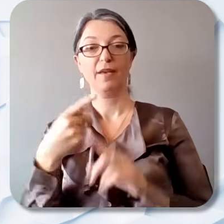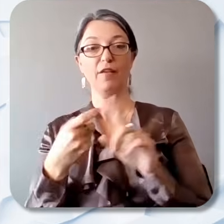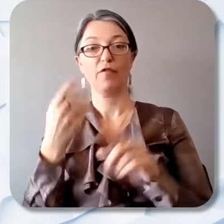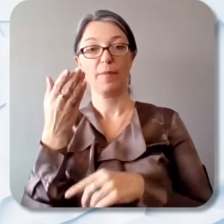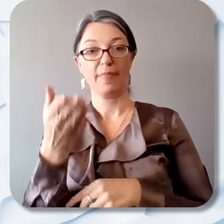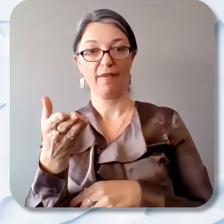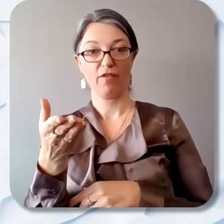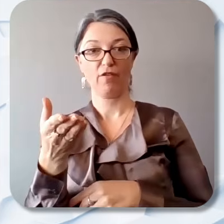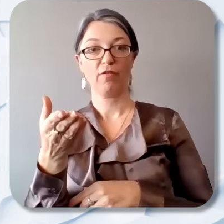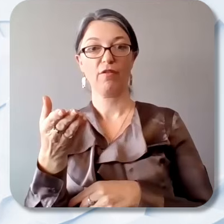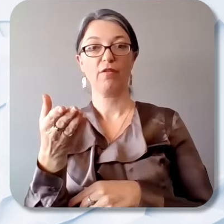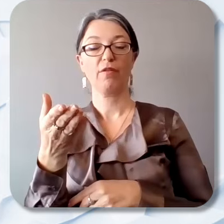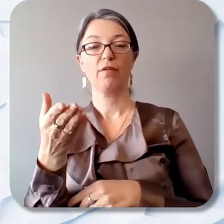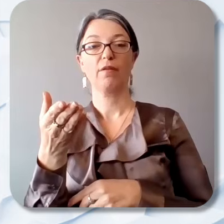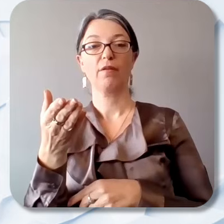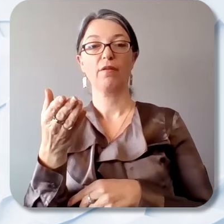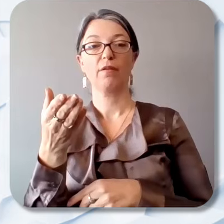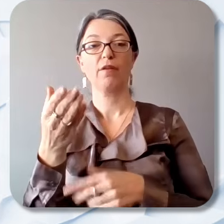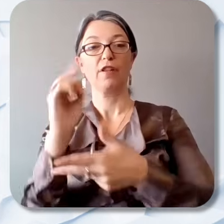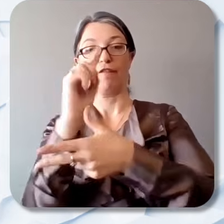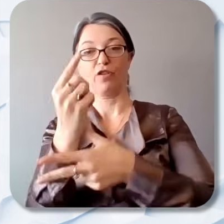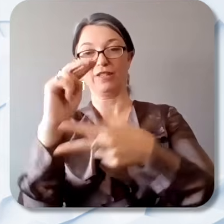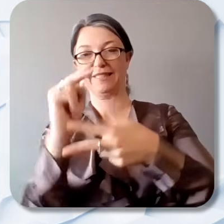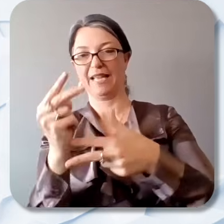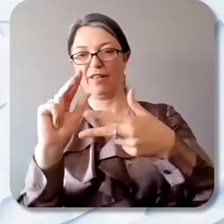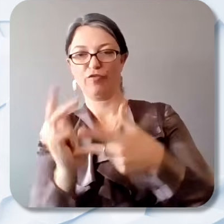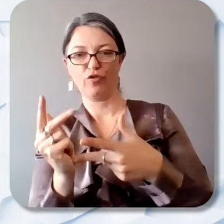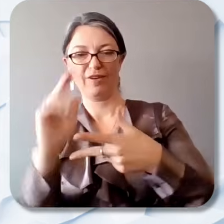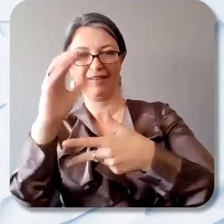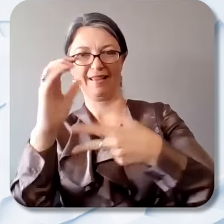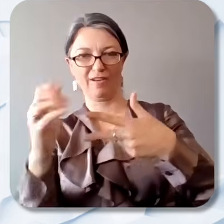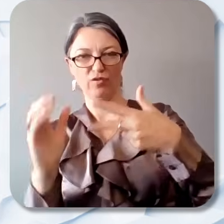fell into the second category and 50 into the less than 90%.